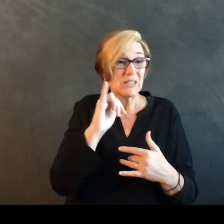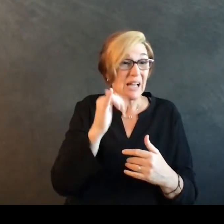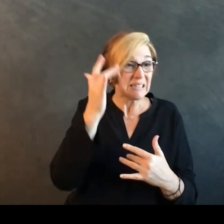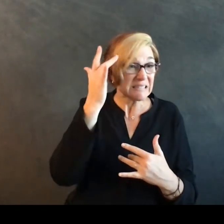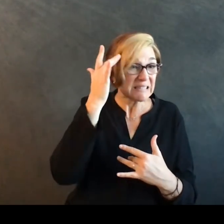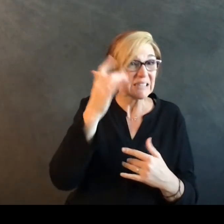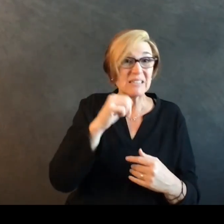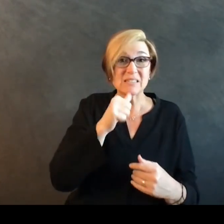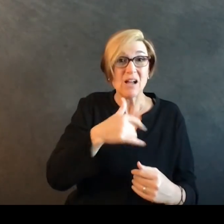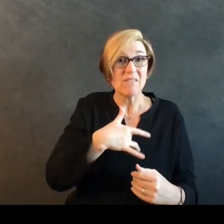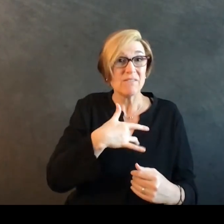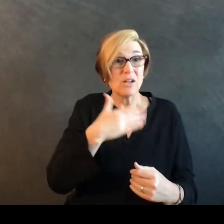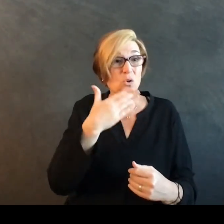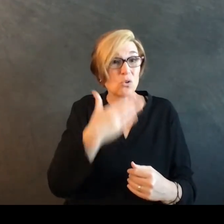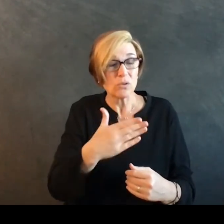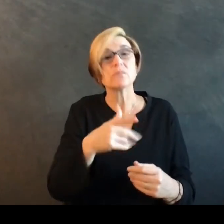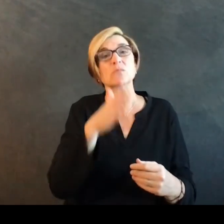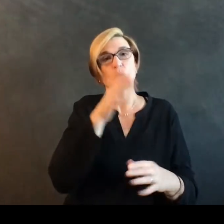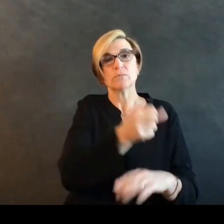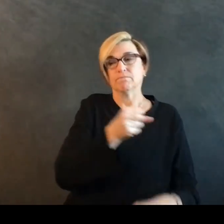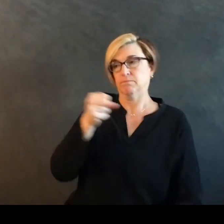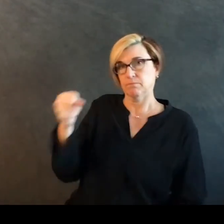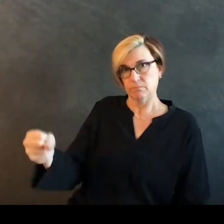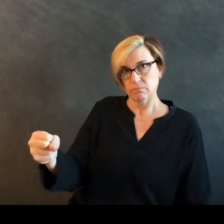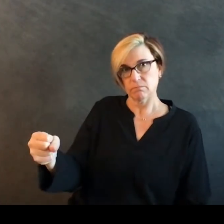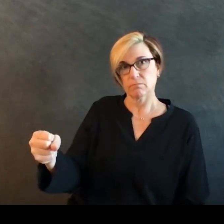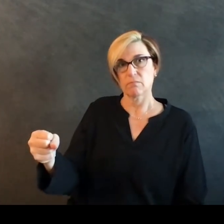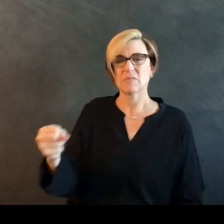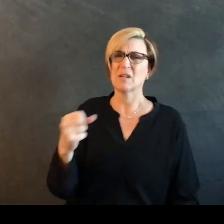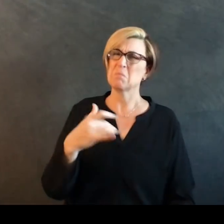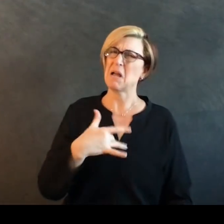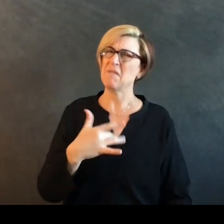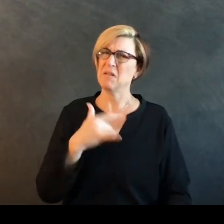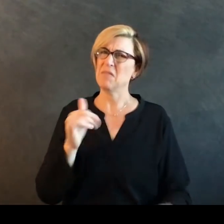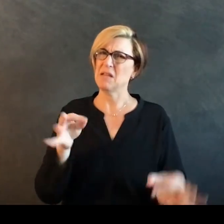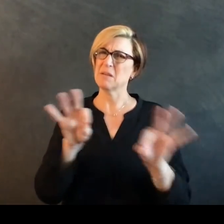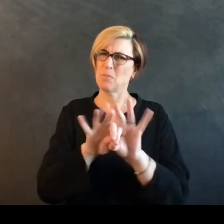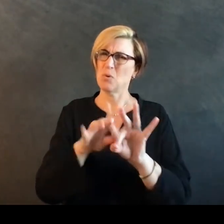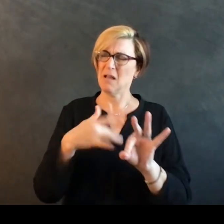the enemy is gone this particular enemy is God we're also making every effort to